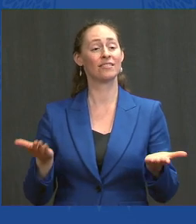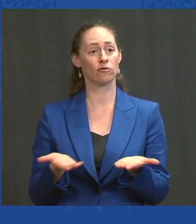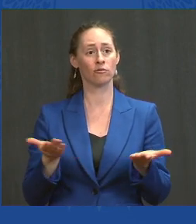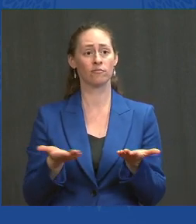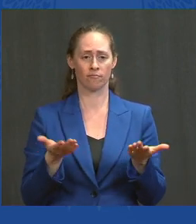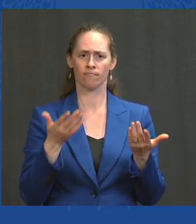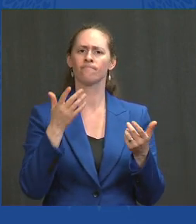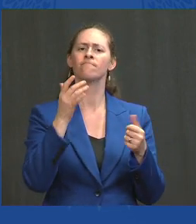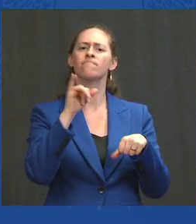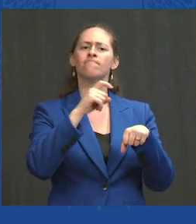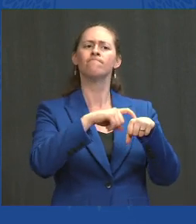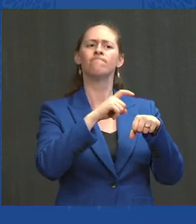in the fight against COVID-19.